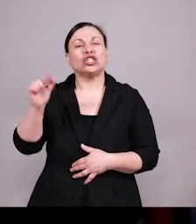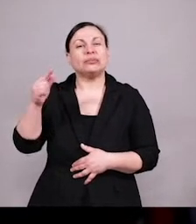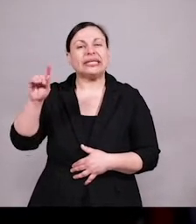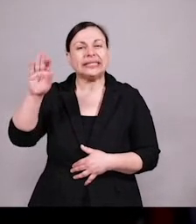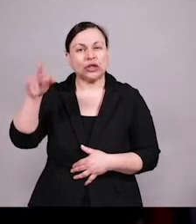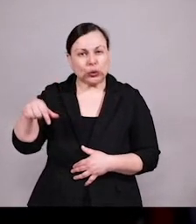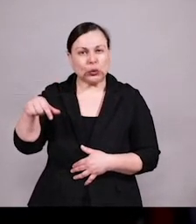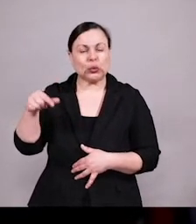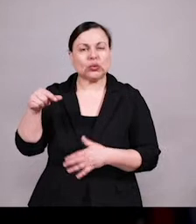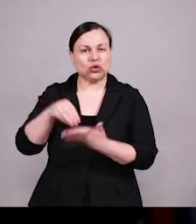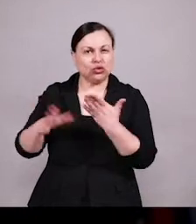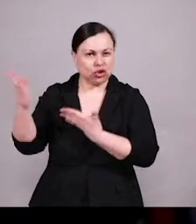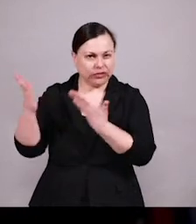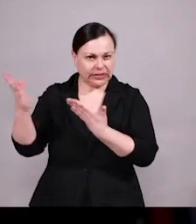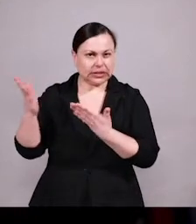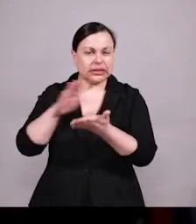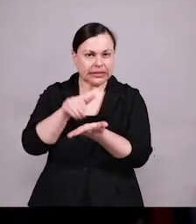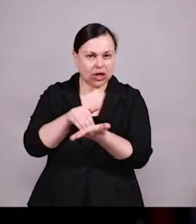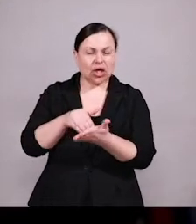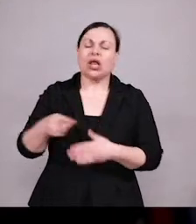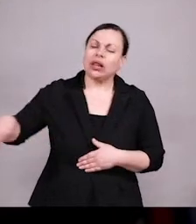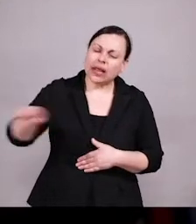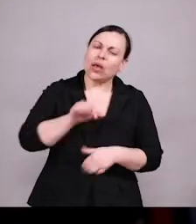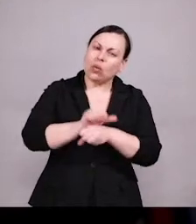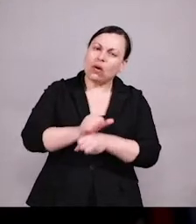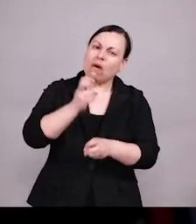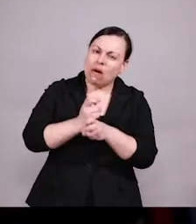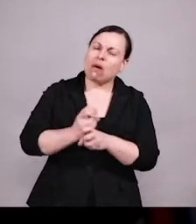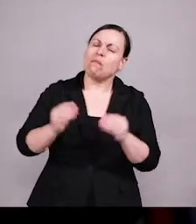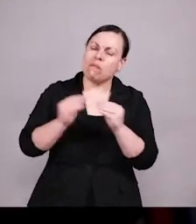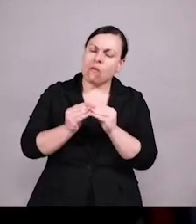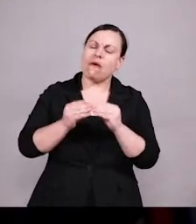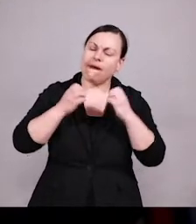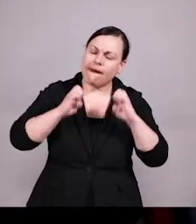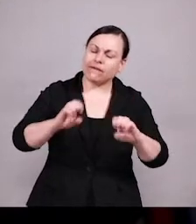They put in long hours to help the strange feel much more familiar for our students